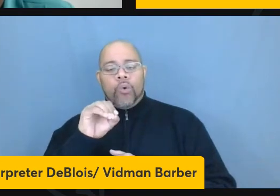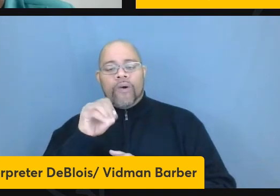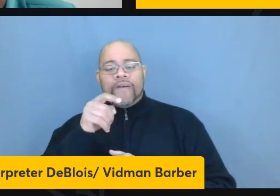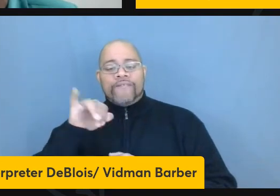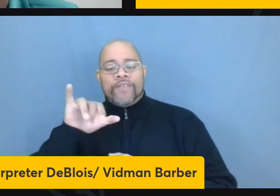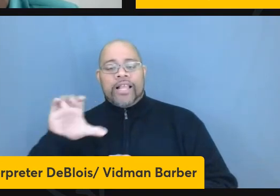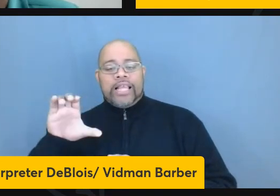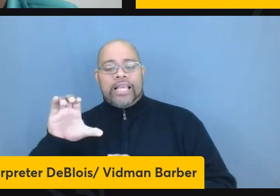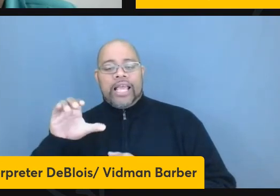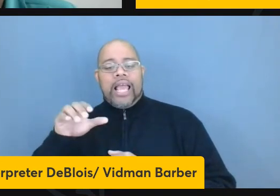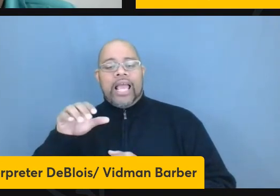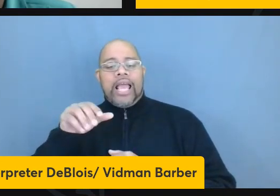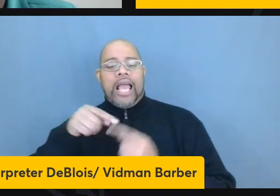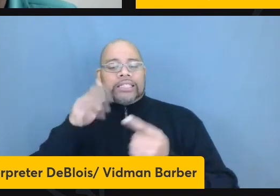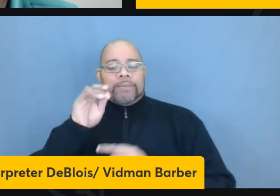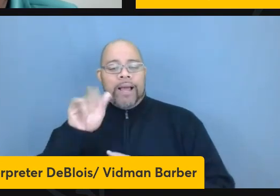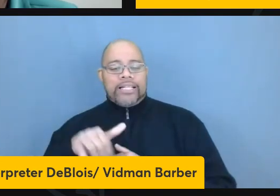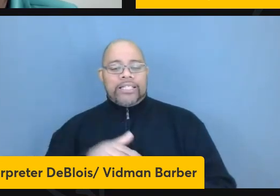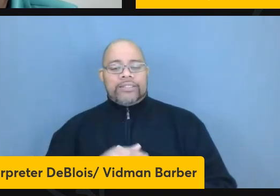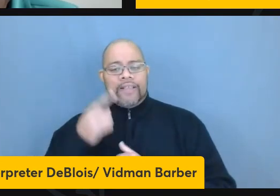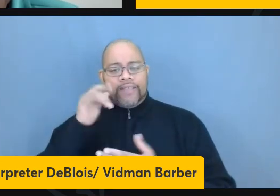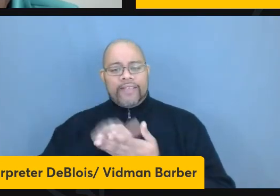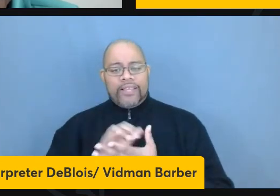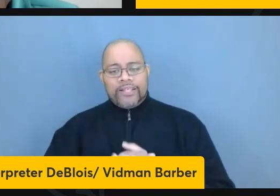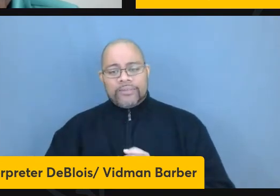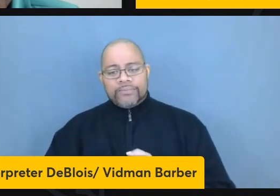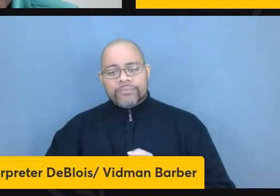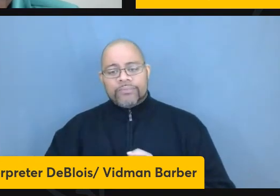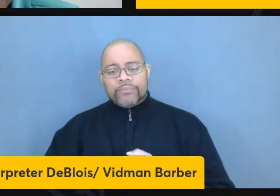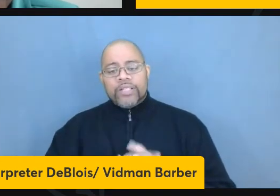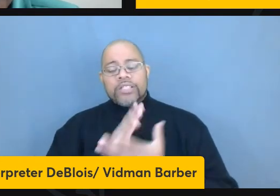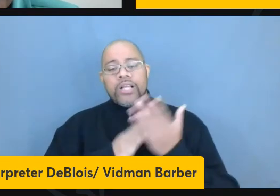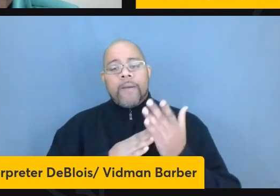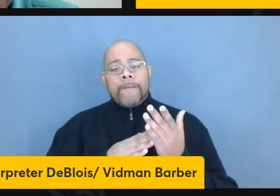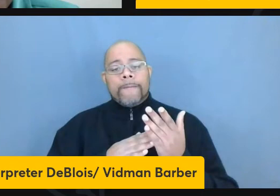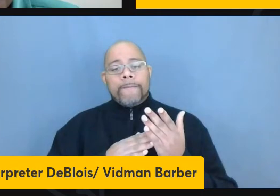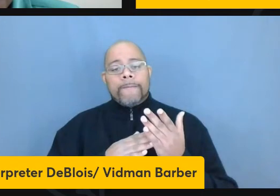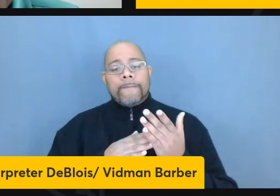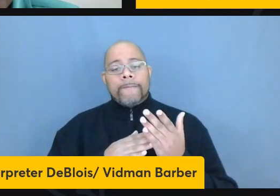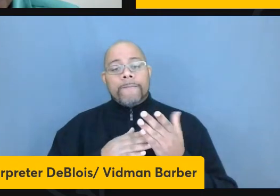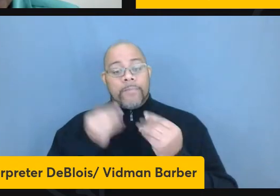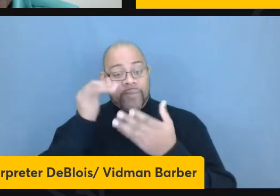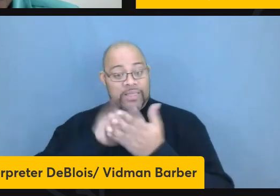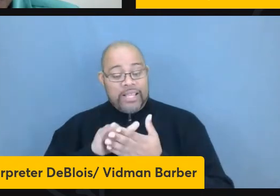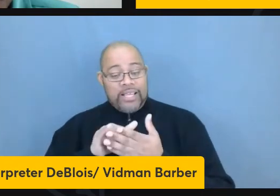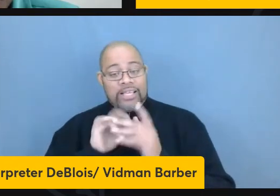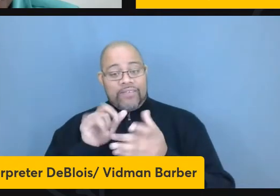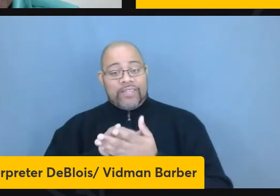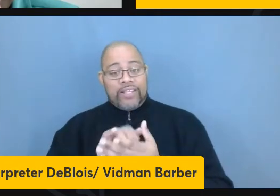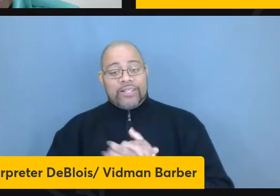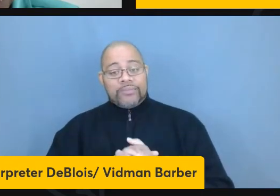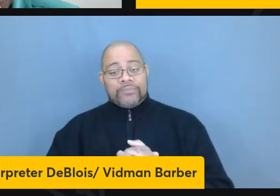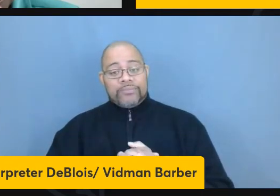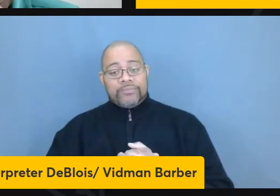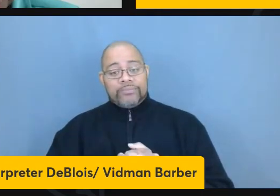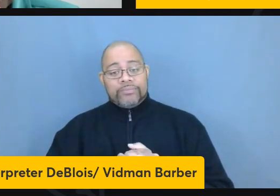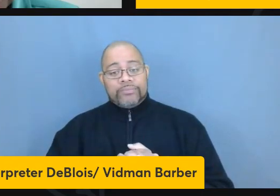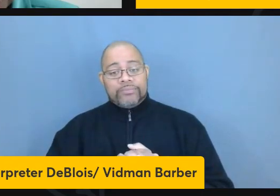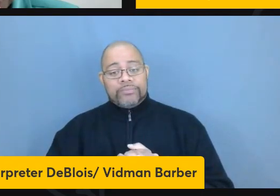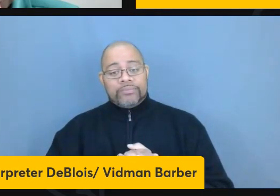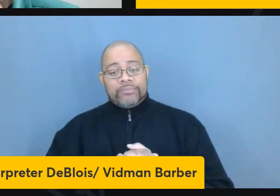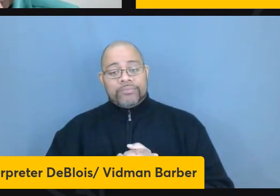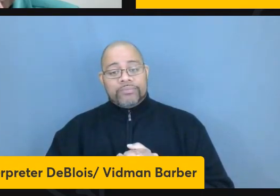Dr. Michael Opata: Okay. Yeah, I think I think that some of the undersea have given touches on this a little bit, but Antonia is